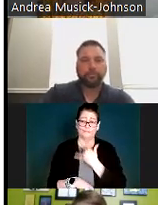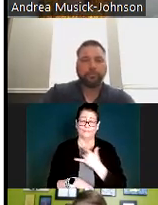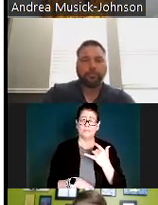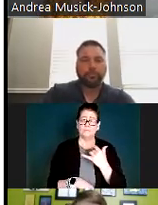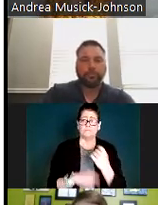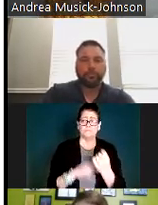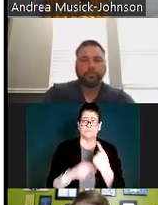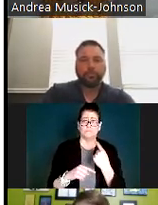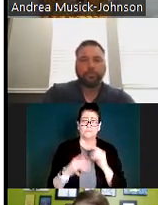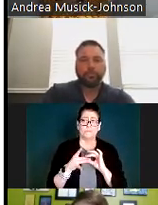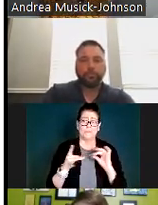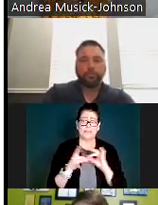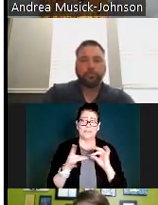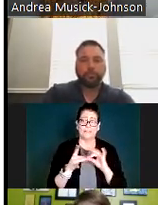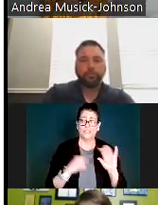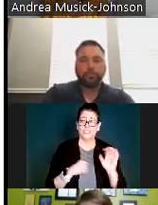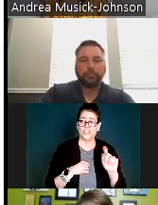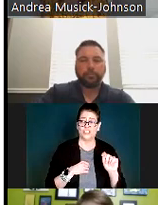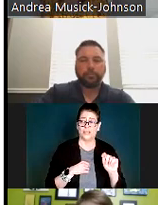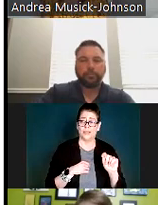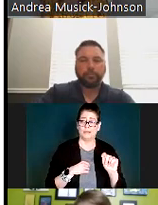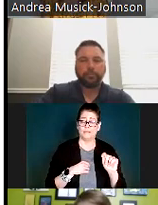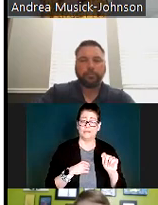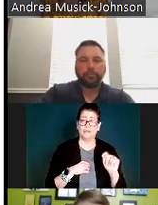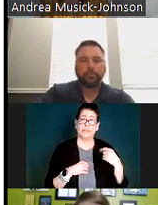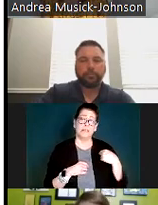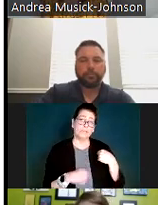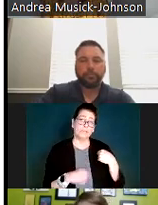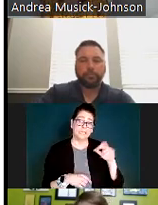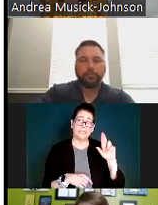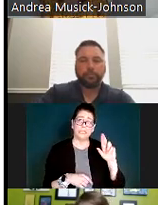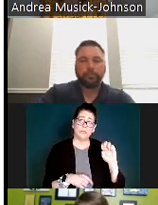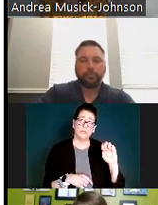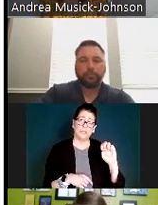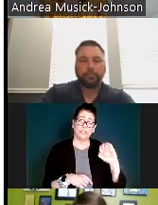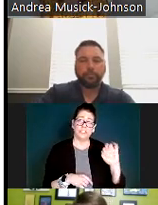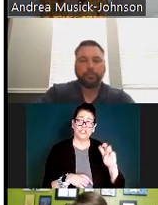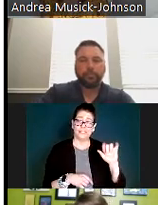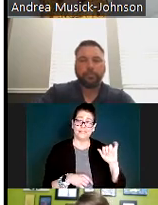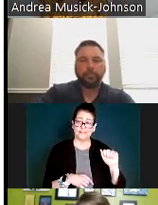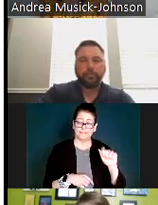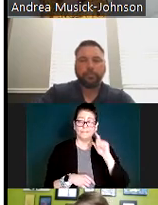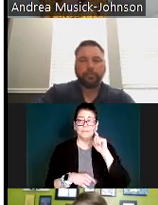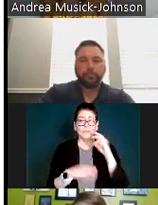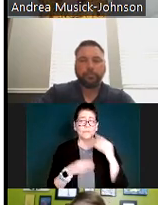chat and ReJeania and I will make sure that you have the power to PIN Lesley so that you can,